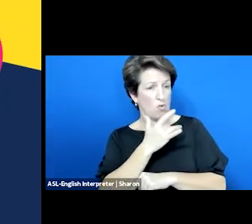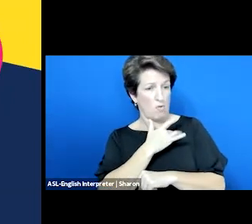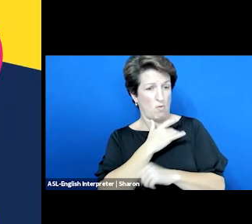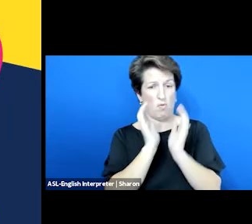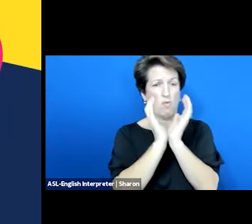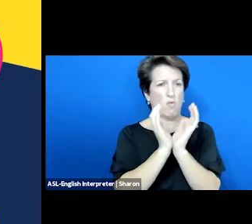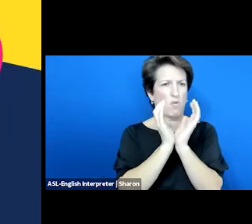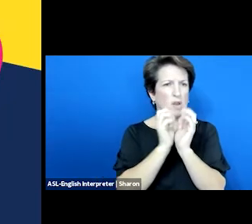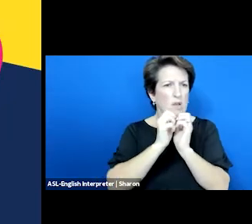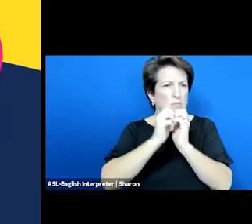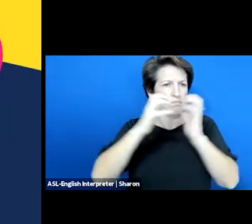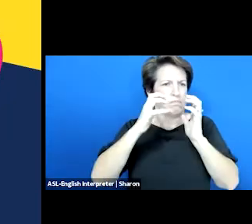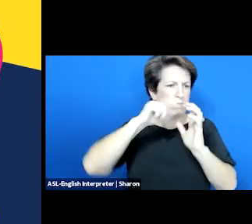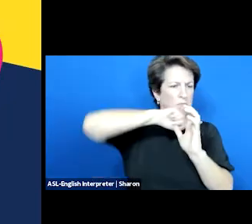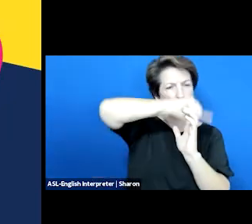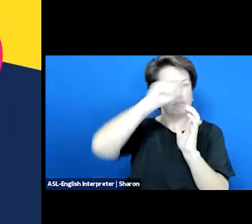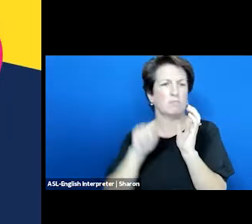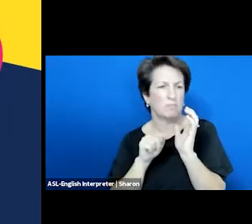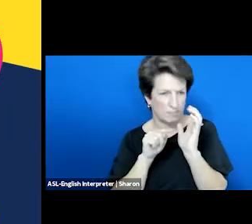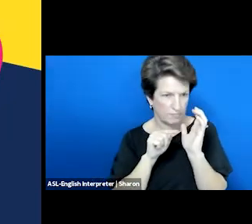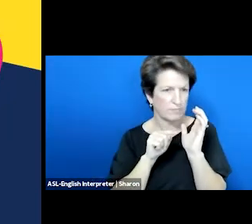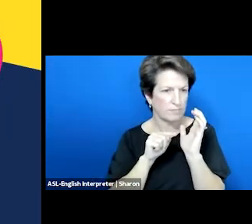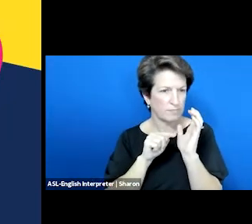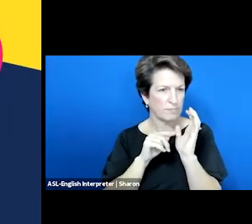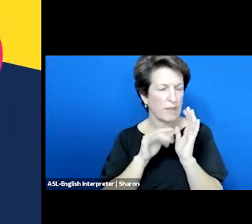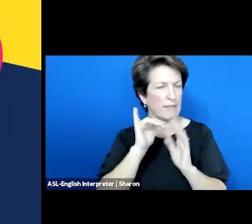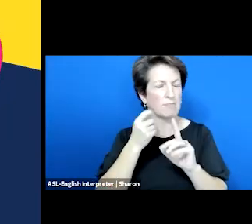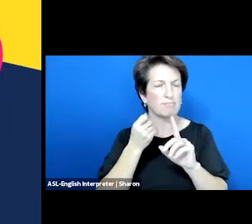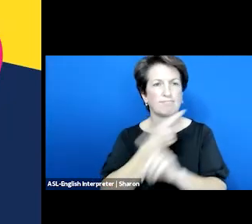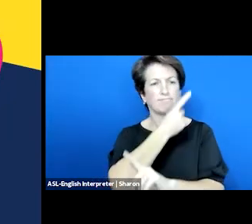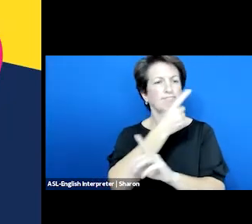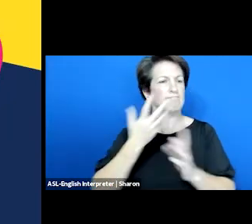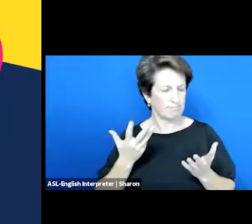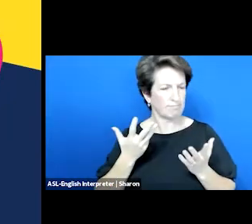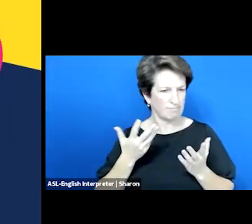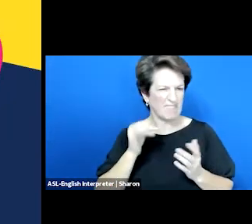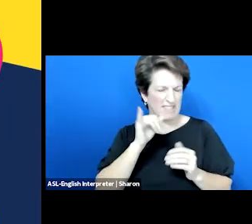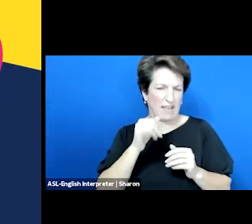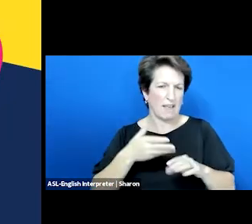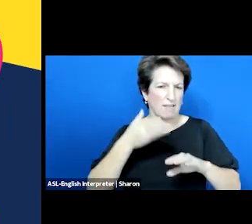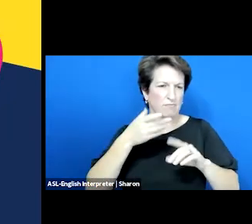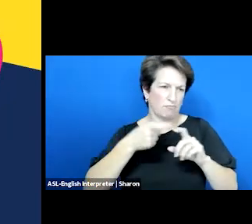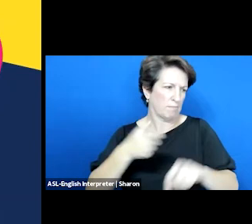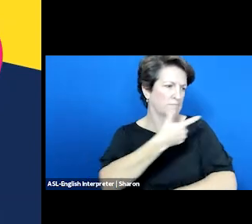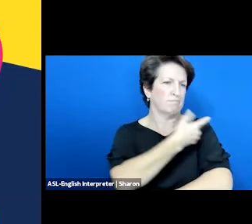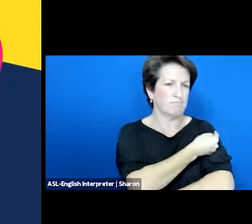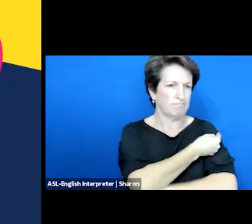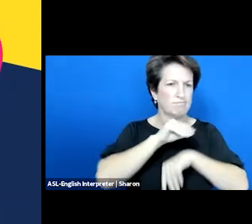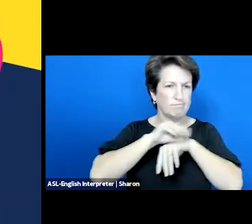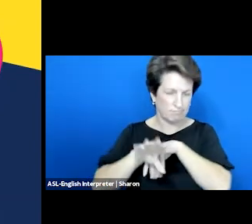with, is a great one to share with anyone that might benefit from that.